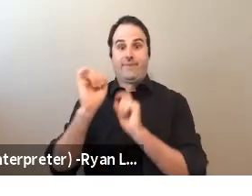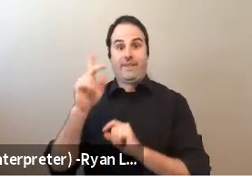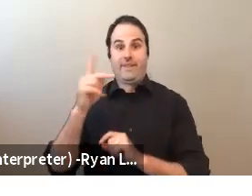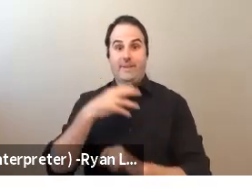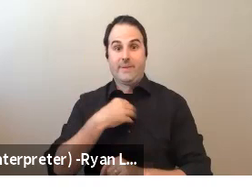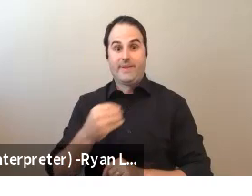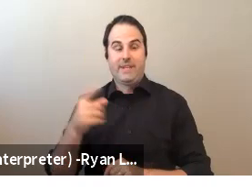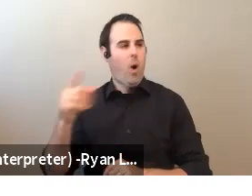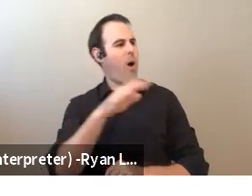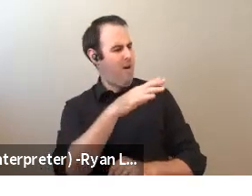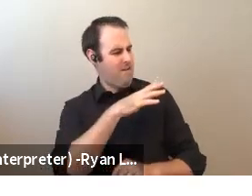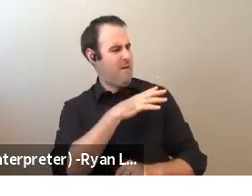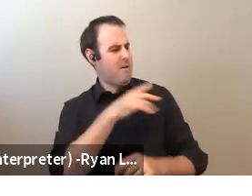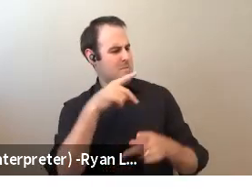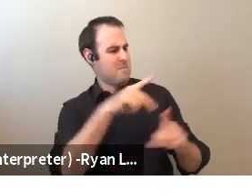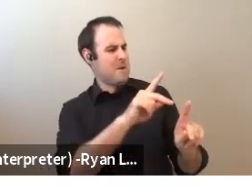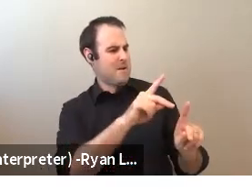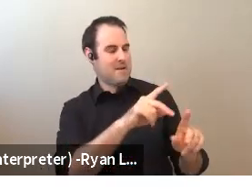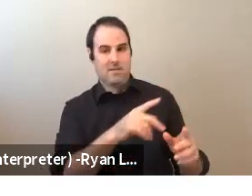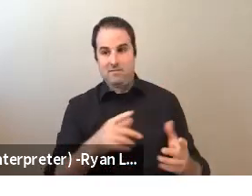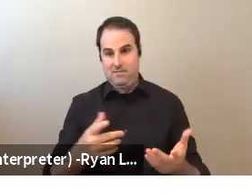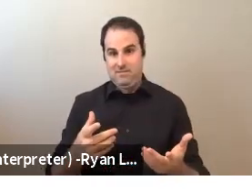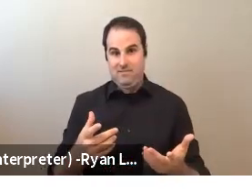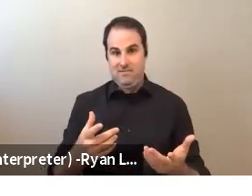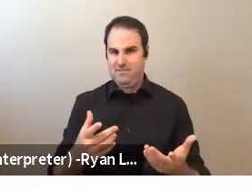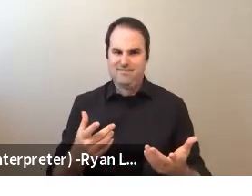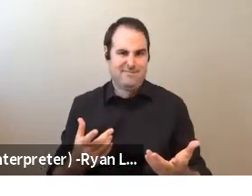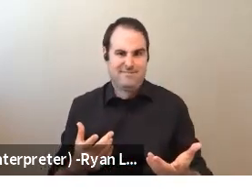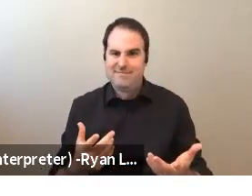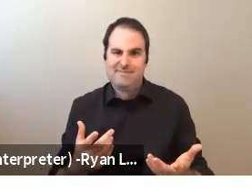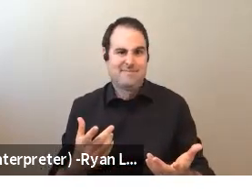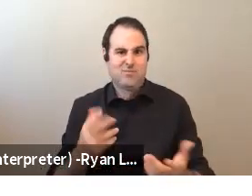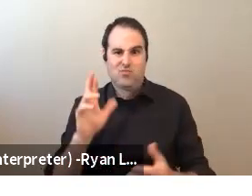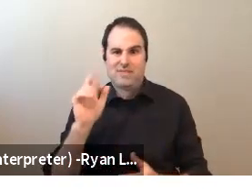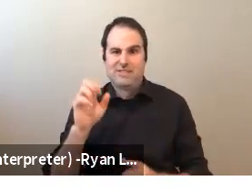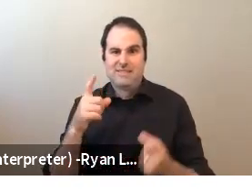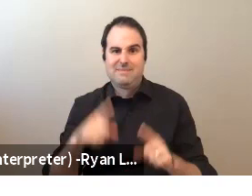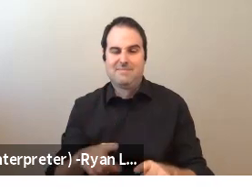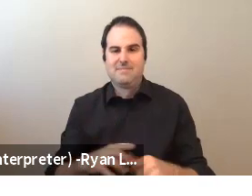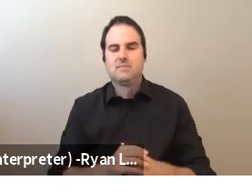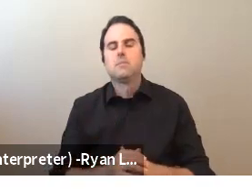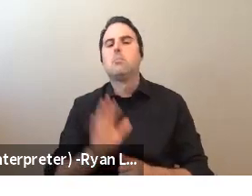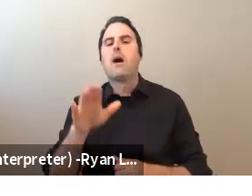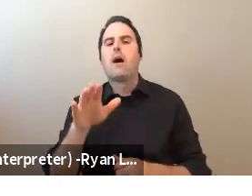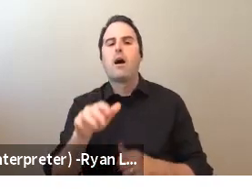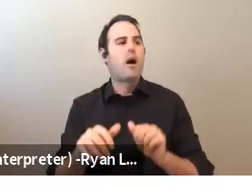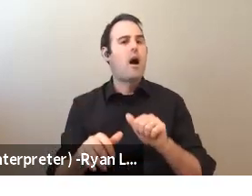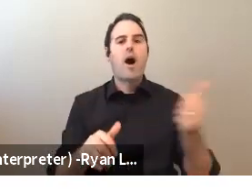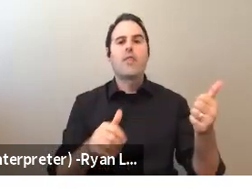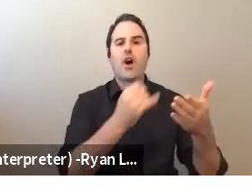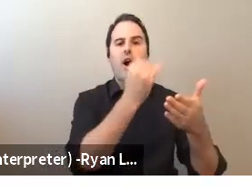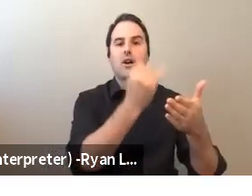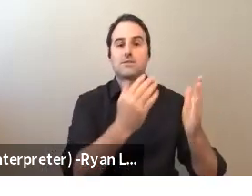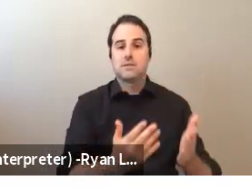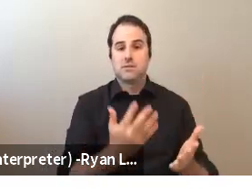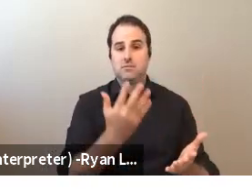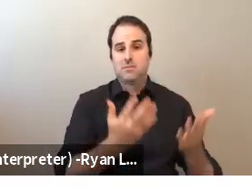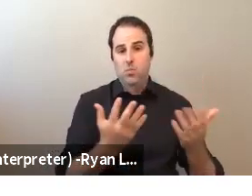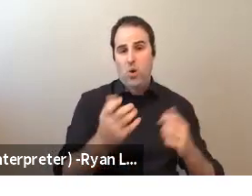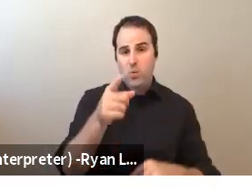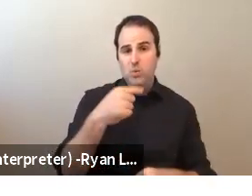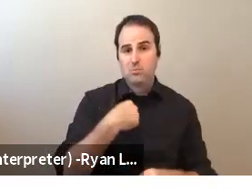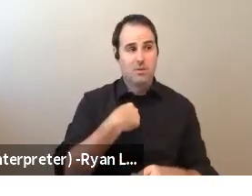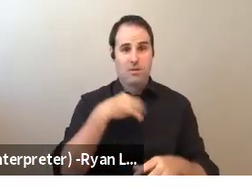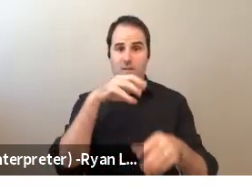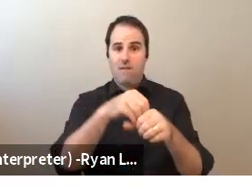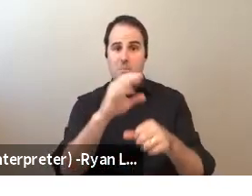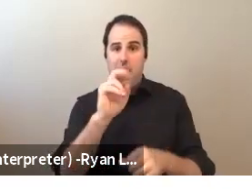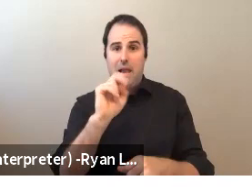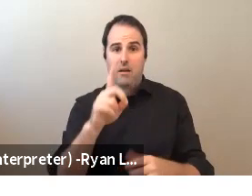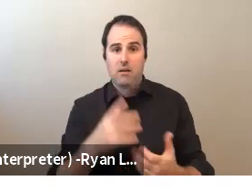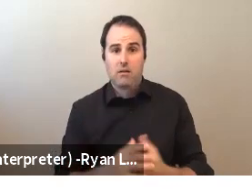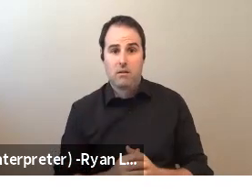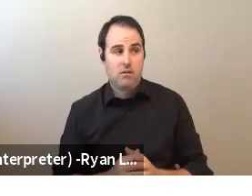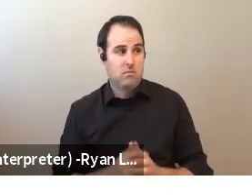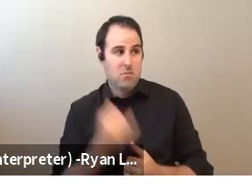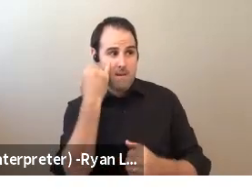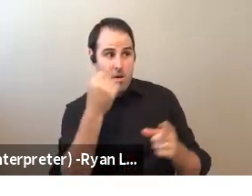Sally Potter: And he's not gonna let just anyone play the bass over his songs. In any case, but what about other artists who might want you are made to play along we been able to, if they don't mind.